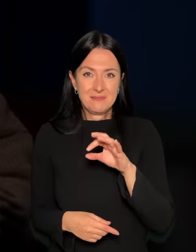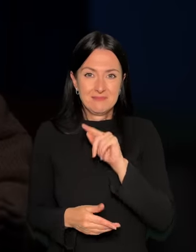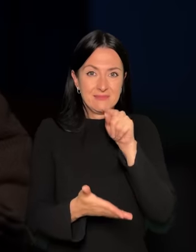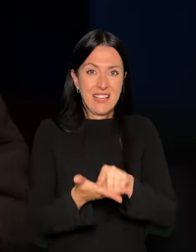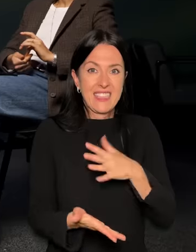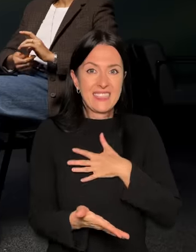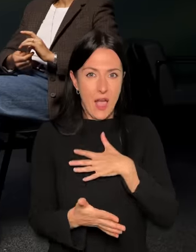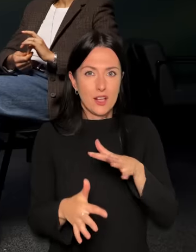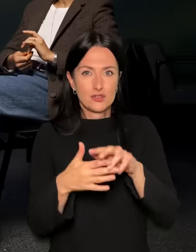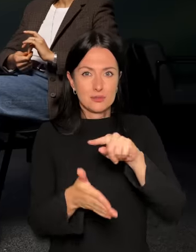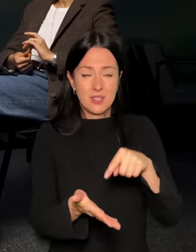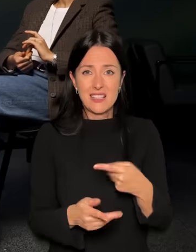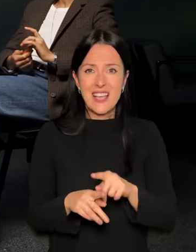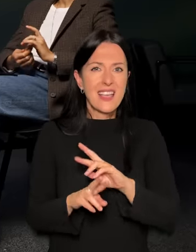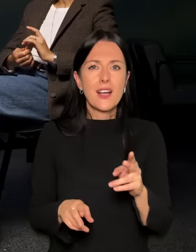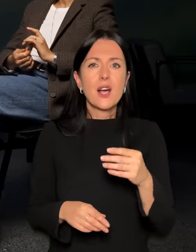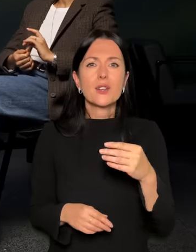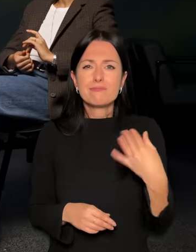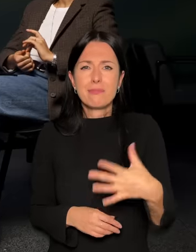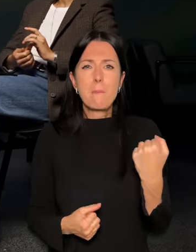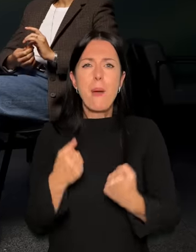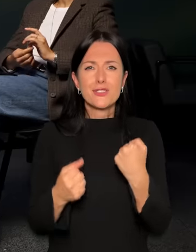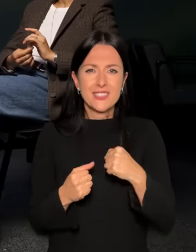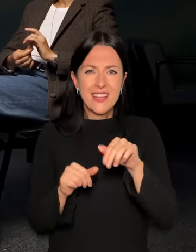it's like having an expensive low car; you're just ruining it.